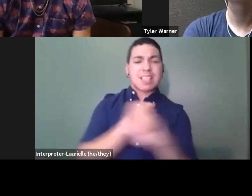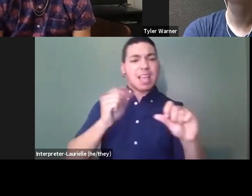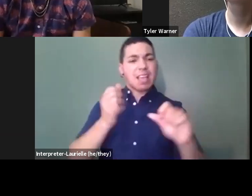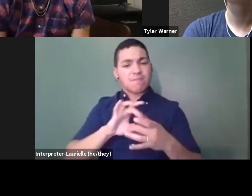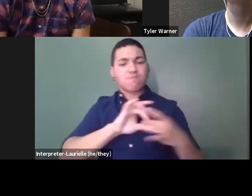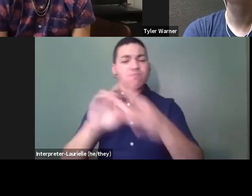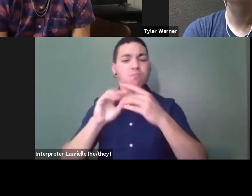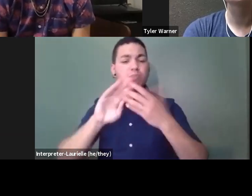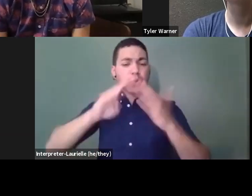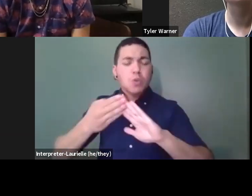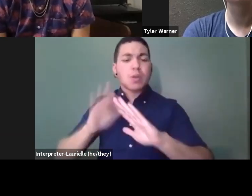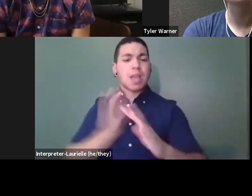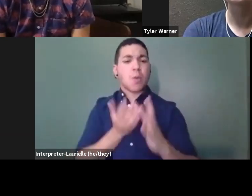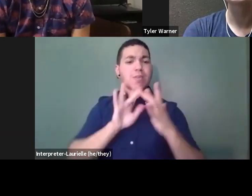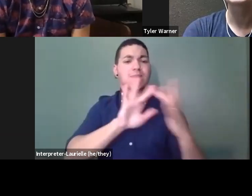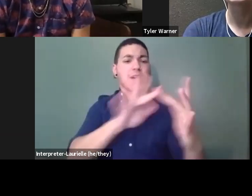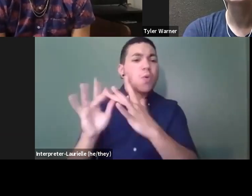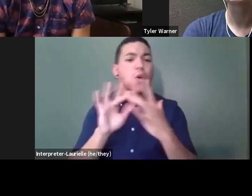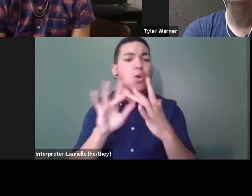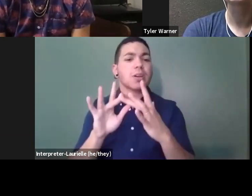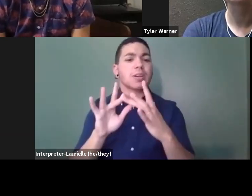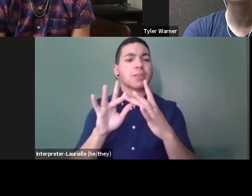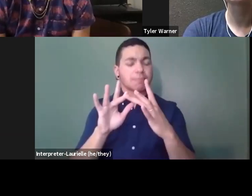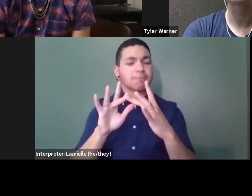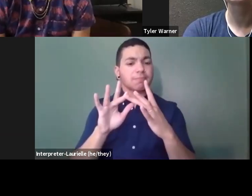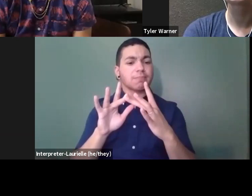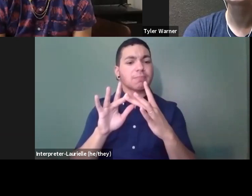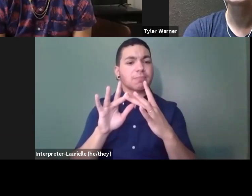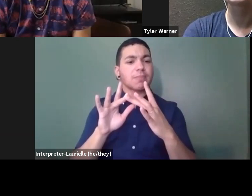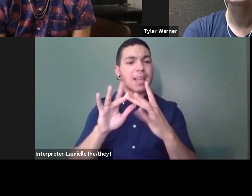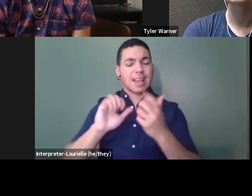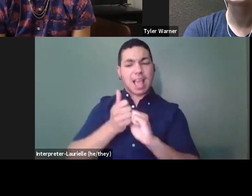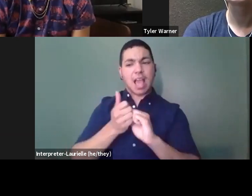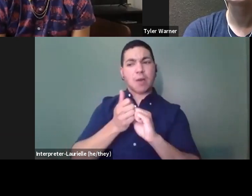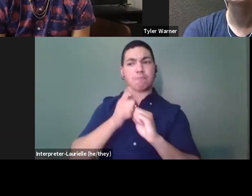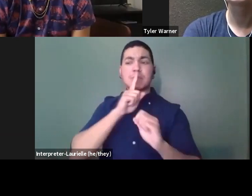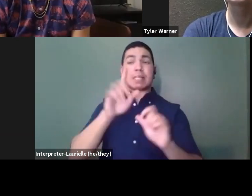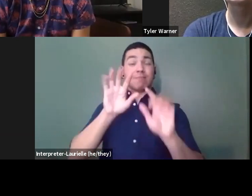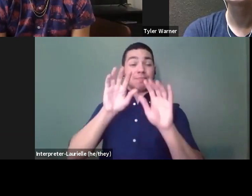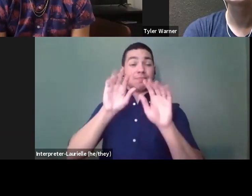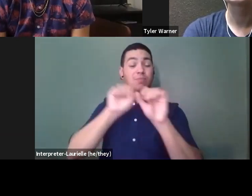and kind of nurture us in all the ways that we're